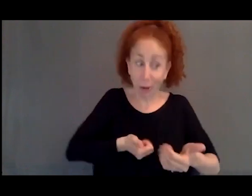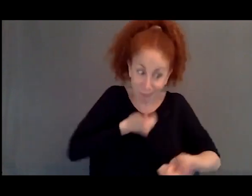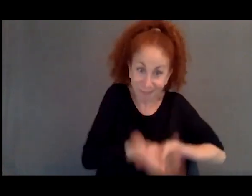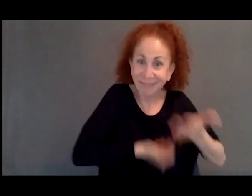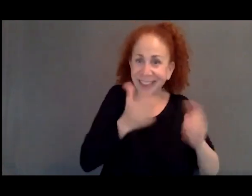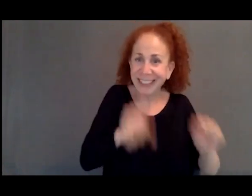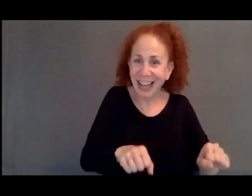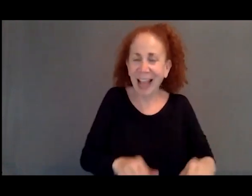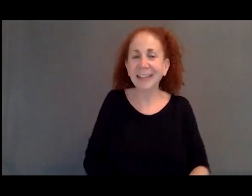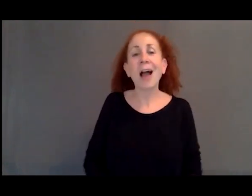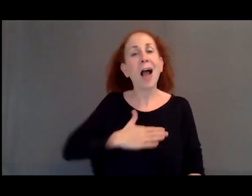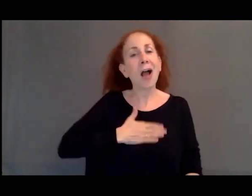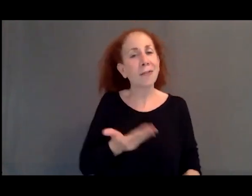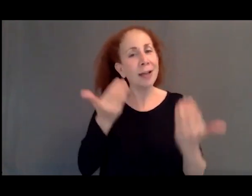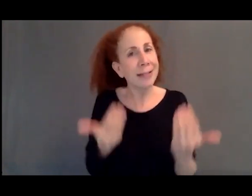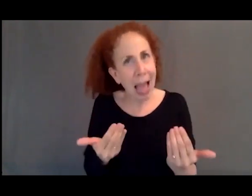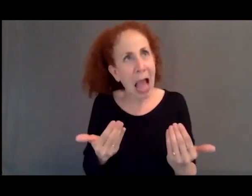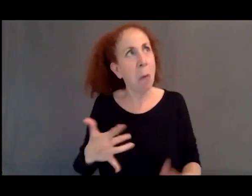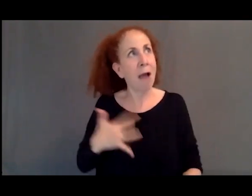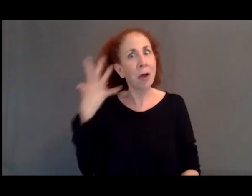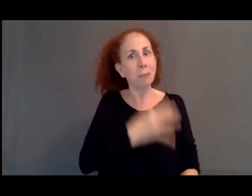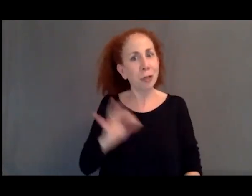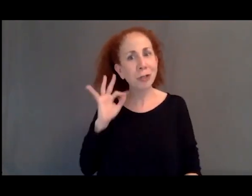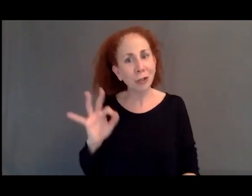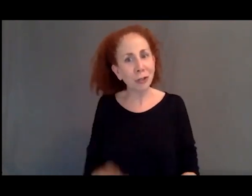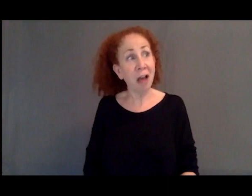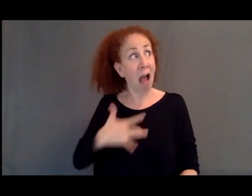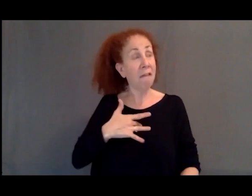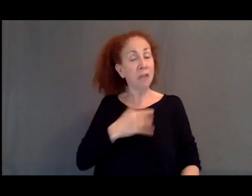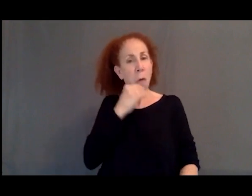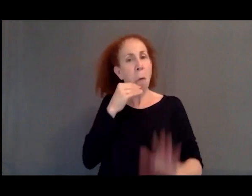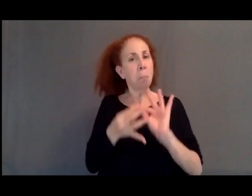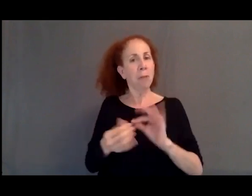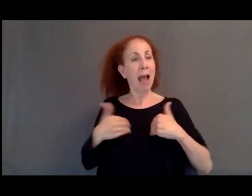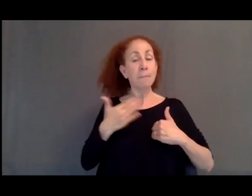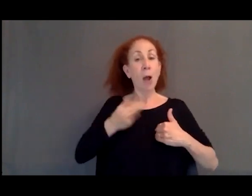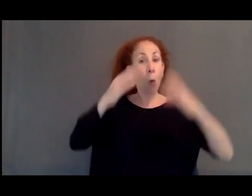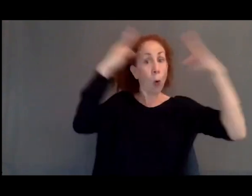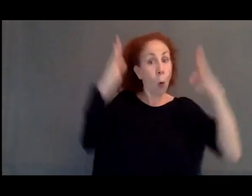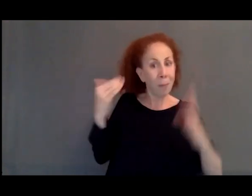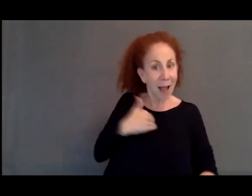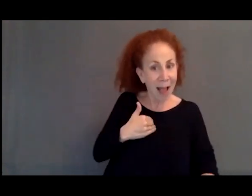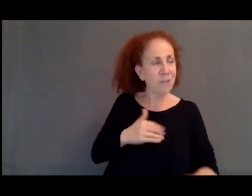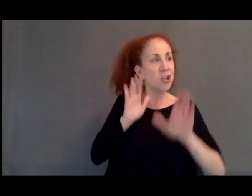And I have to confess now, though that I feel pretty good. I feel at home, because I have my own home. I have children and my family.